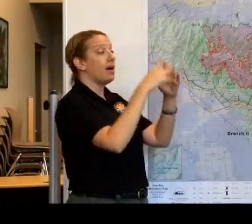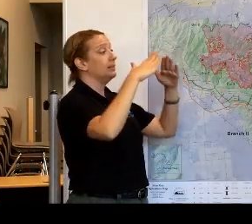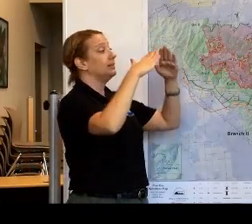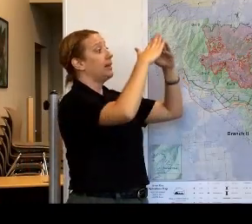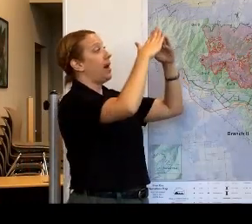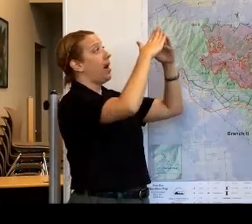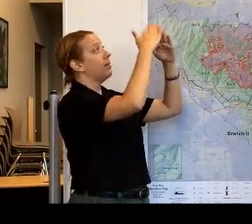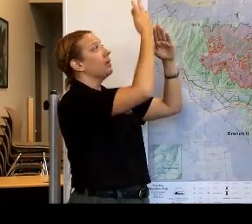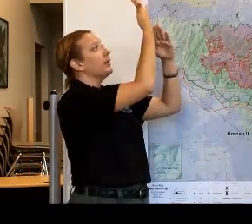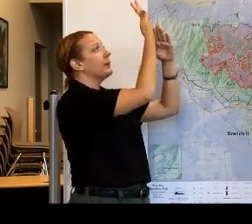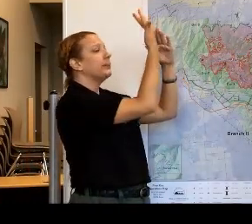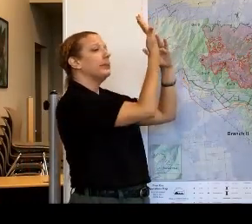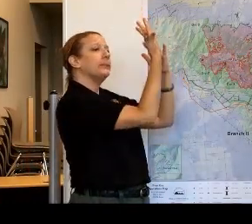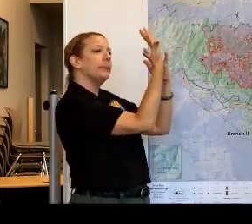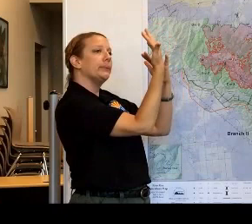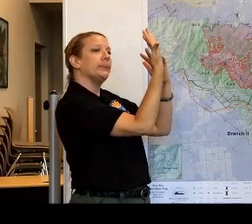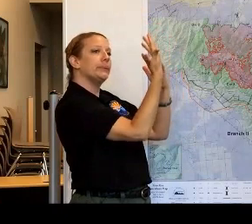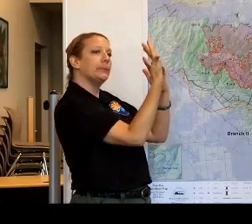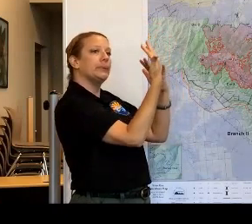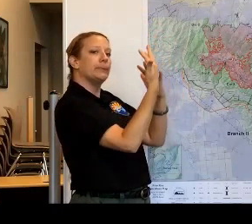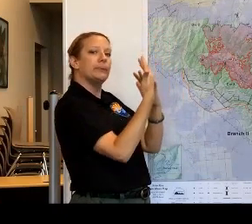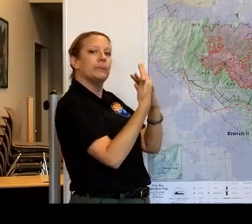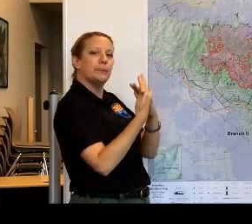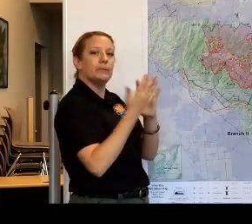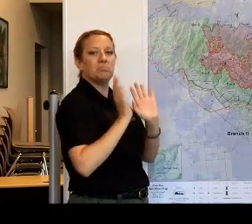lower intensity fire.